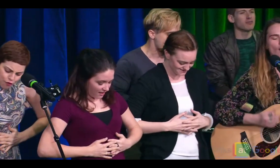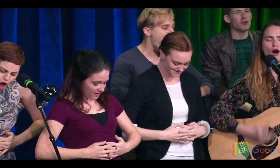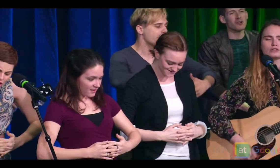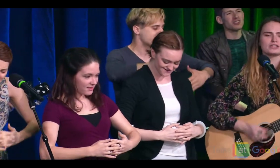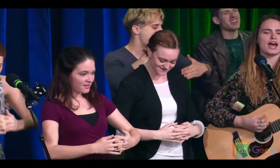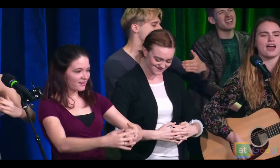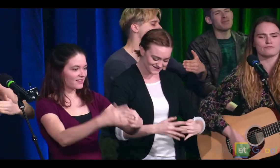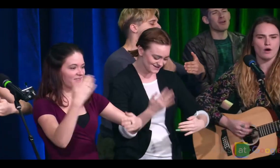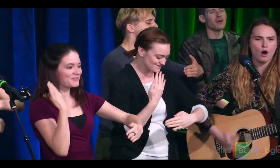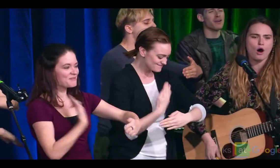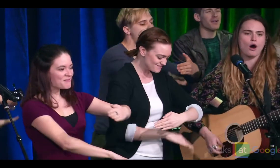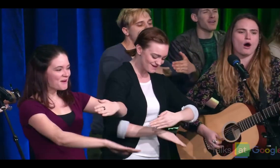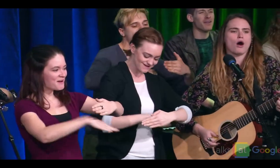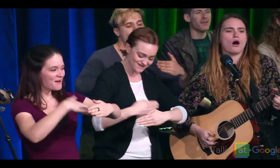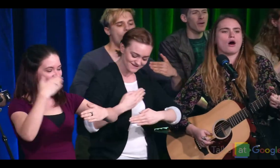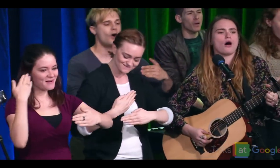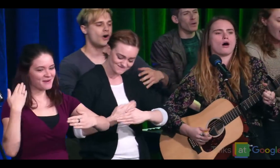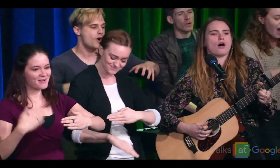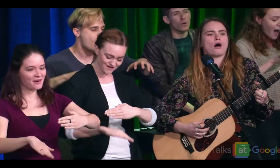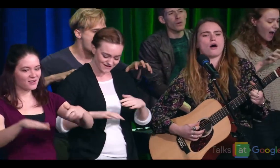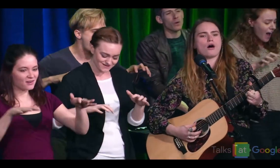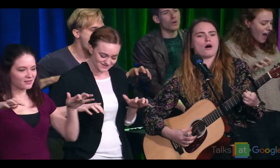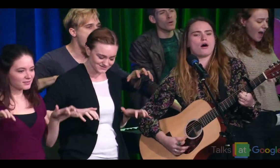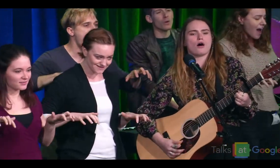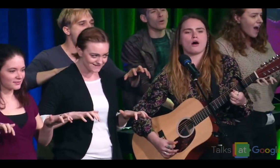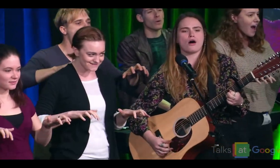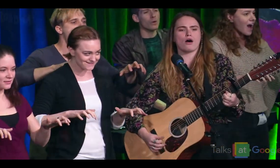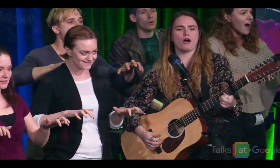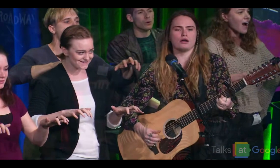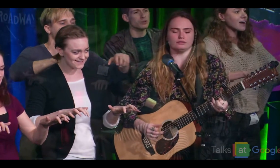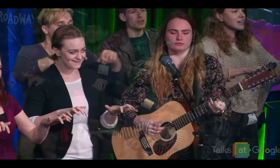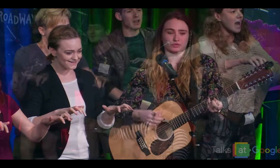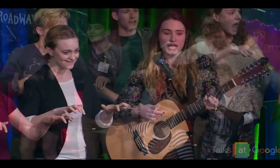foals they've born